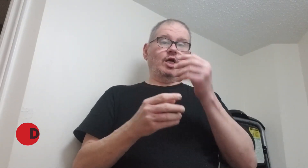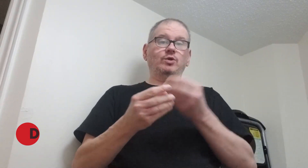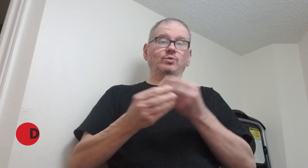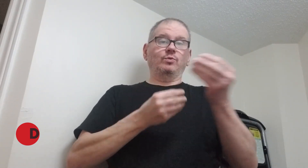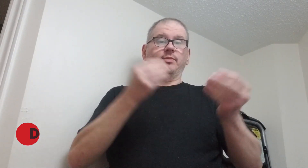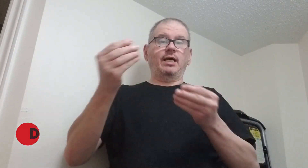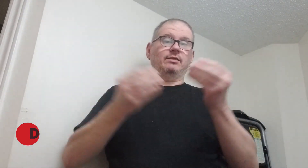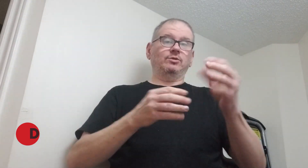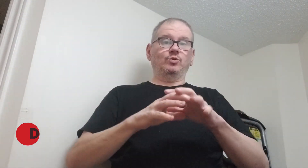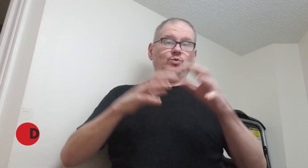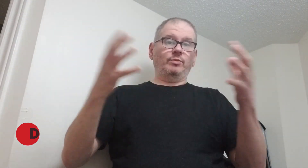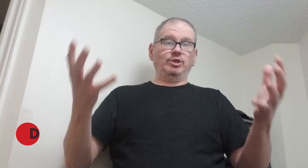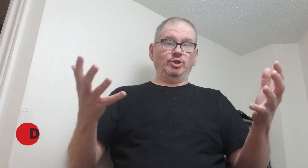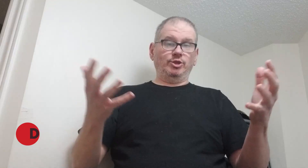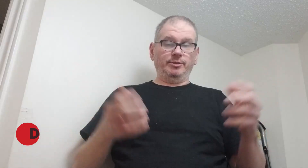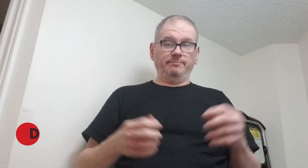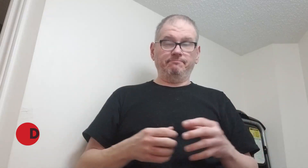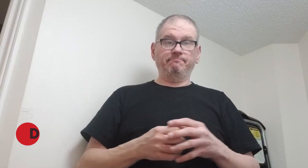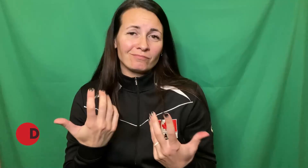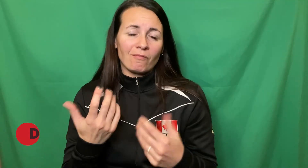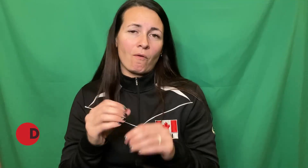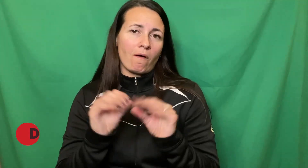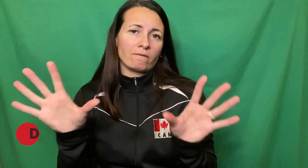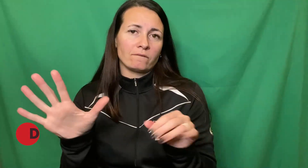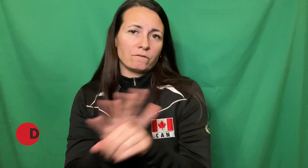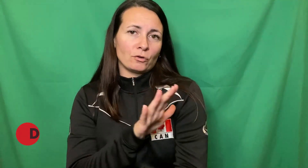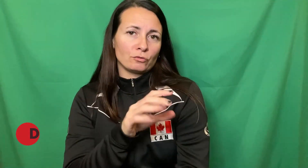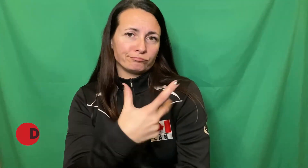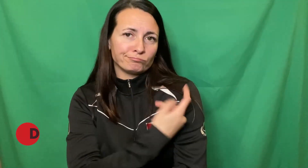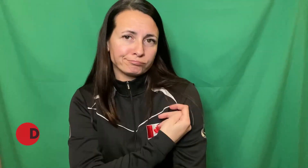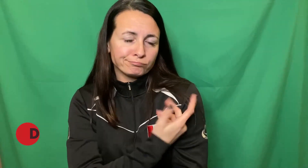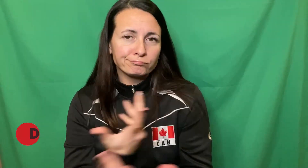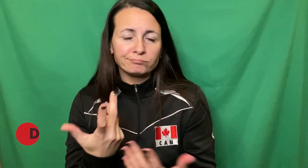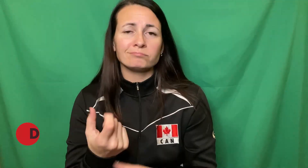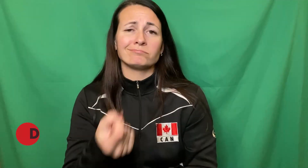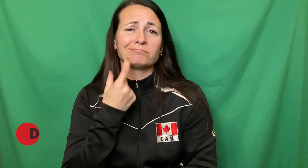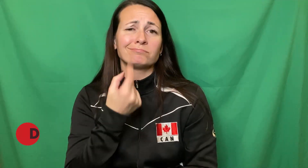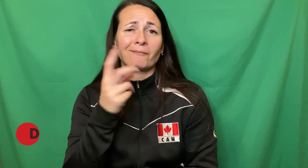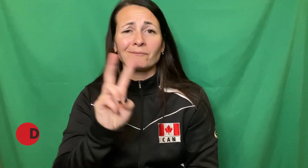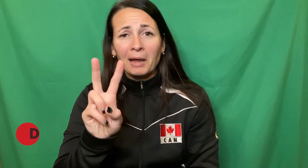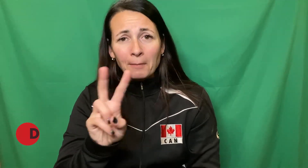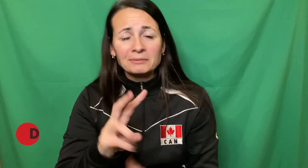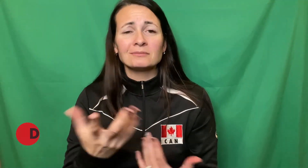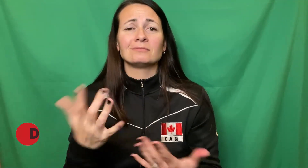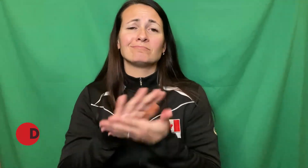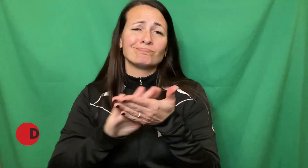so we don’t pass anything too much. Obviously, I’ll get fully vaccinated, I’ll take vitamins,